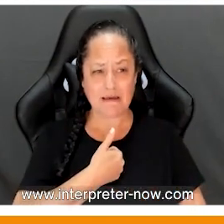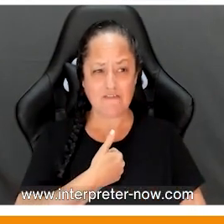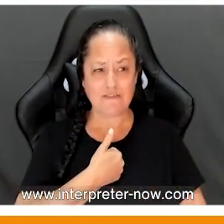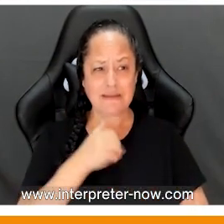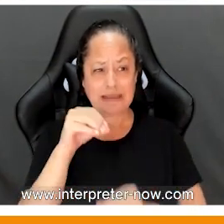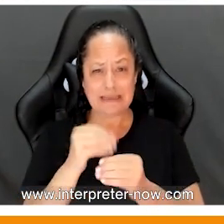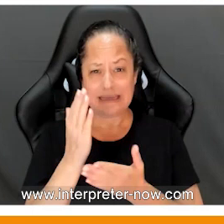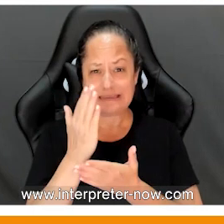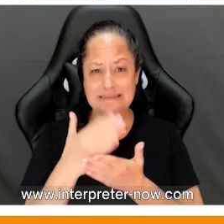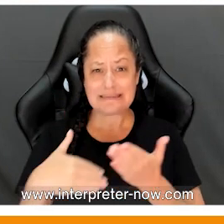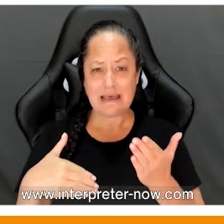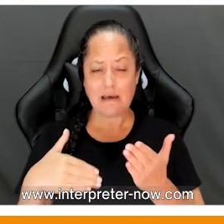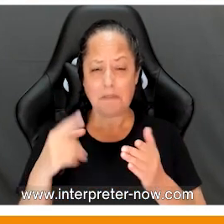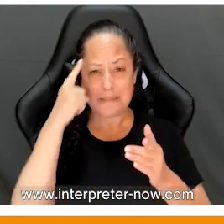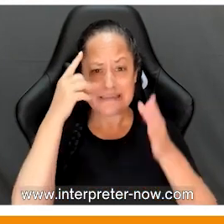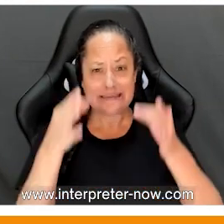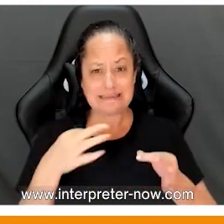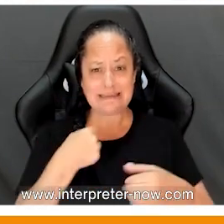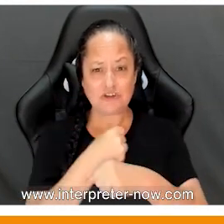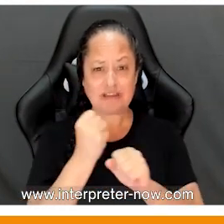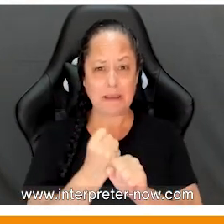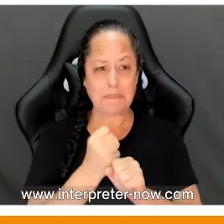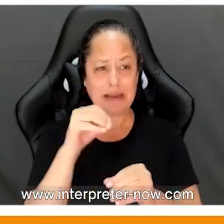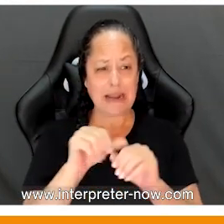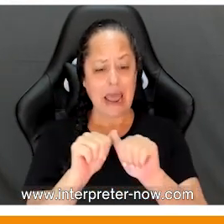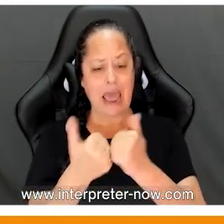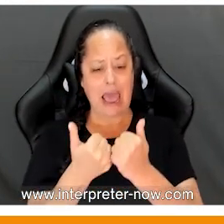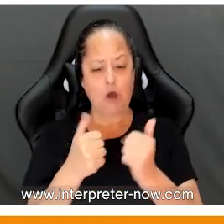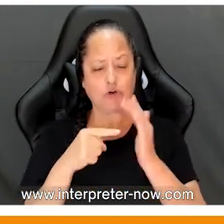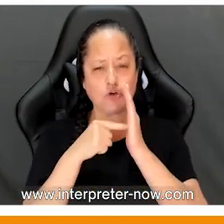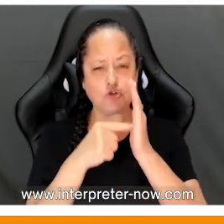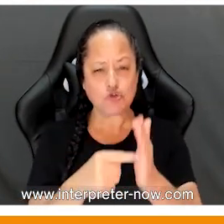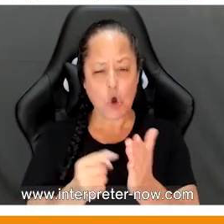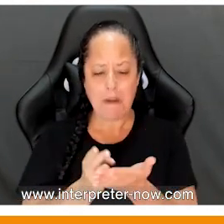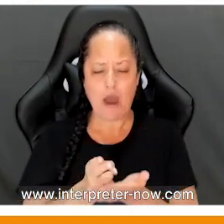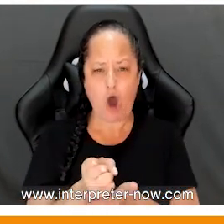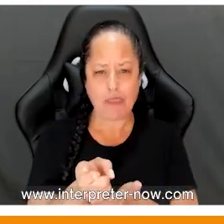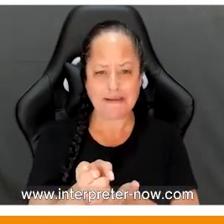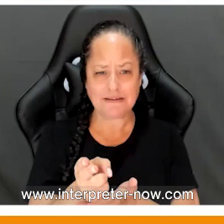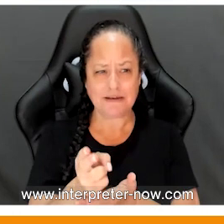But in some of the decisions that I made in how to display my authenticity, it was met